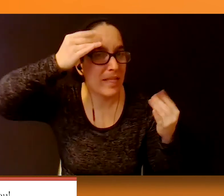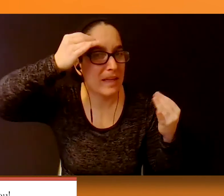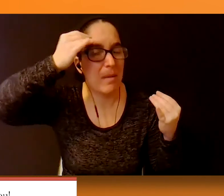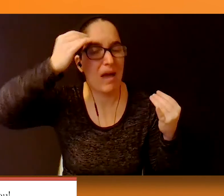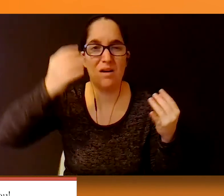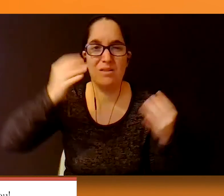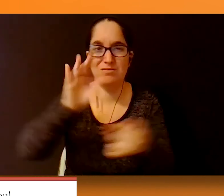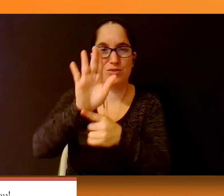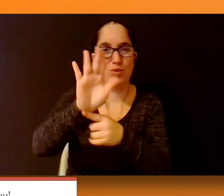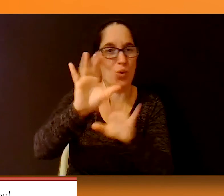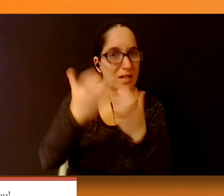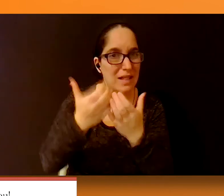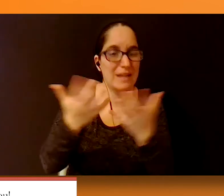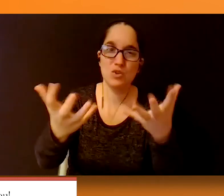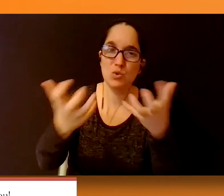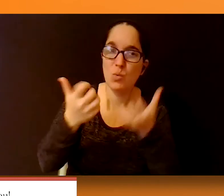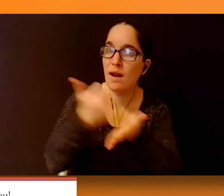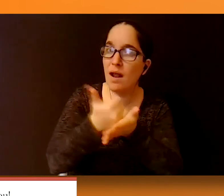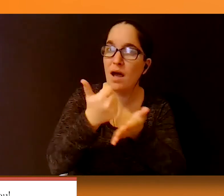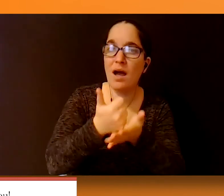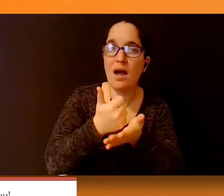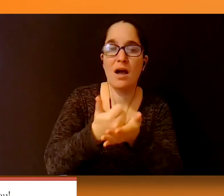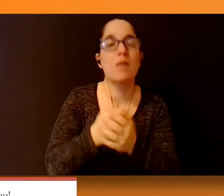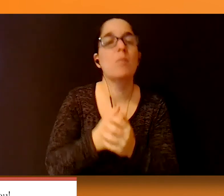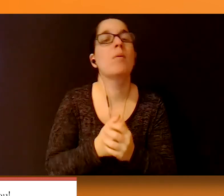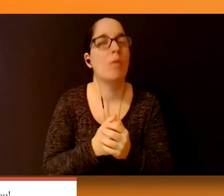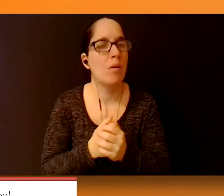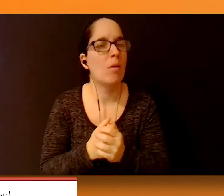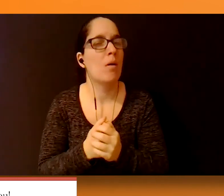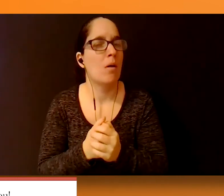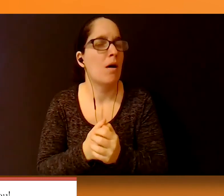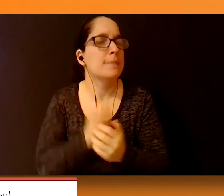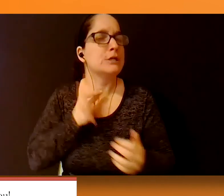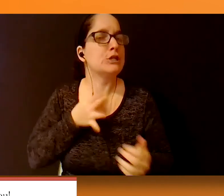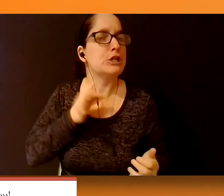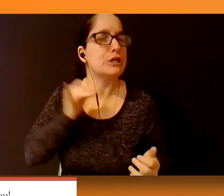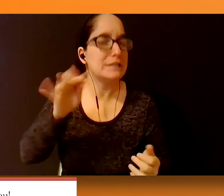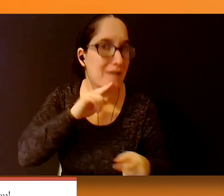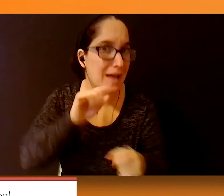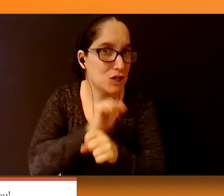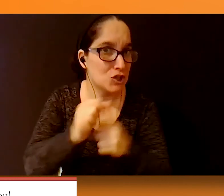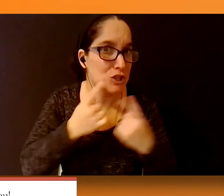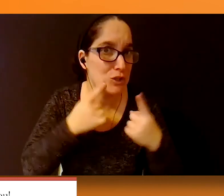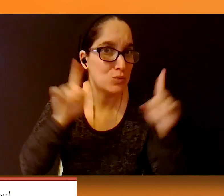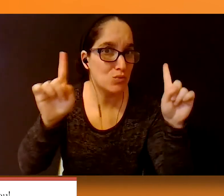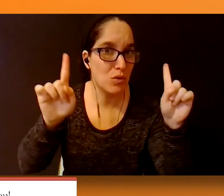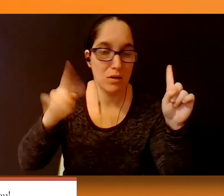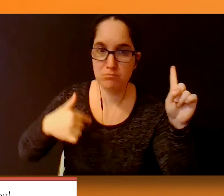thinking about something in your classroom and you think, "Oh, I would love to know if this is really working or not."